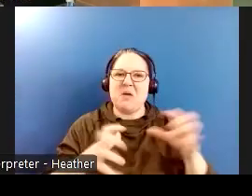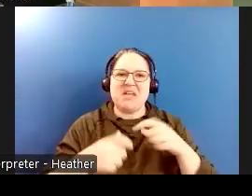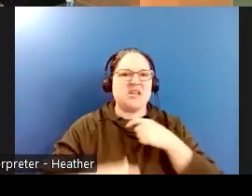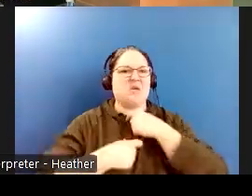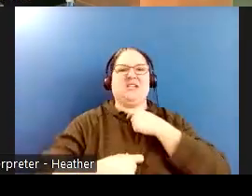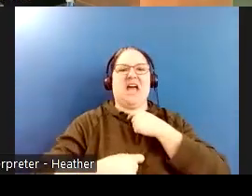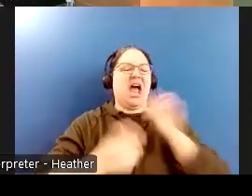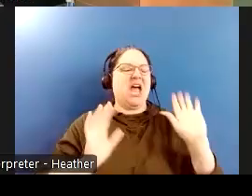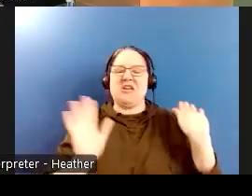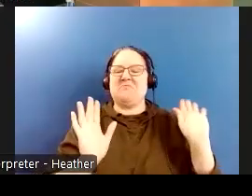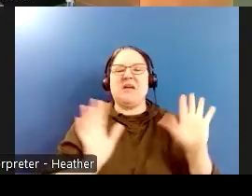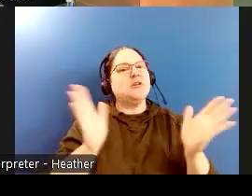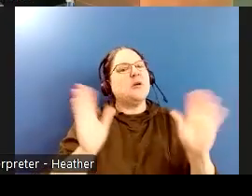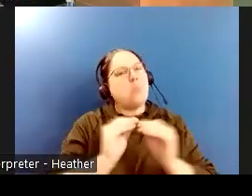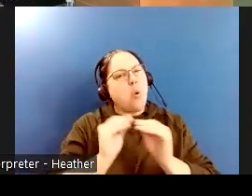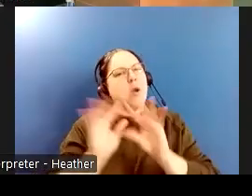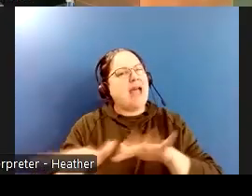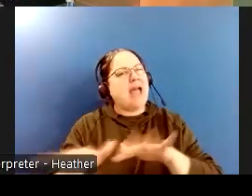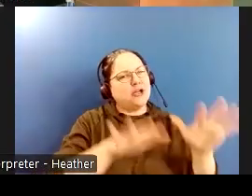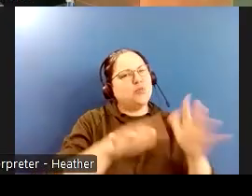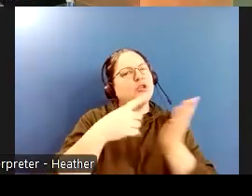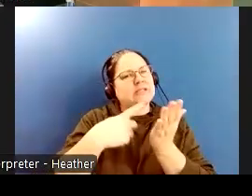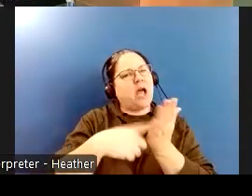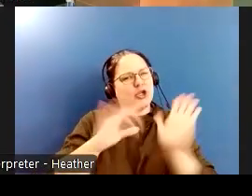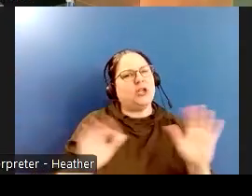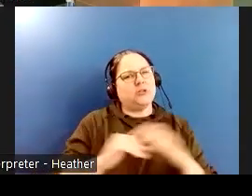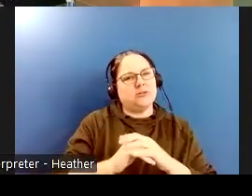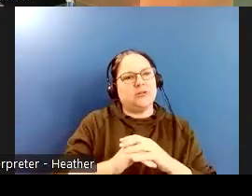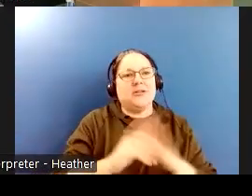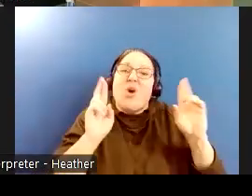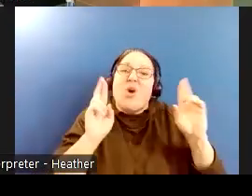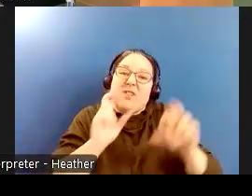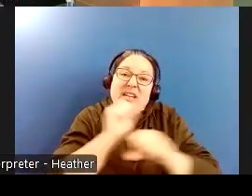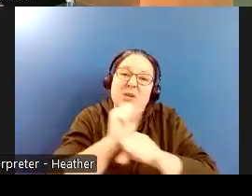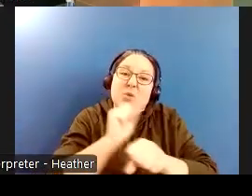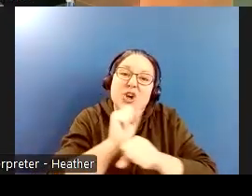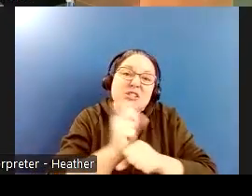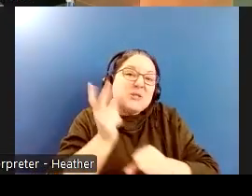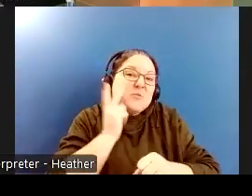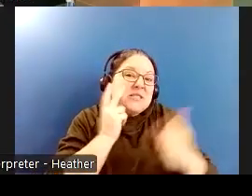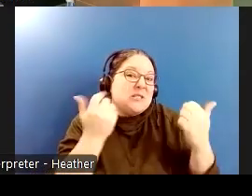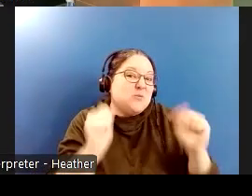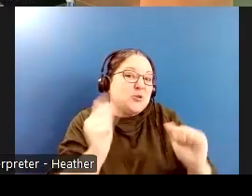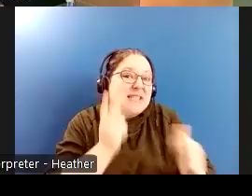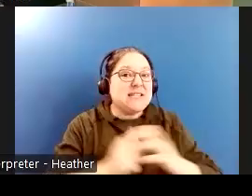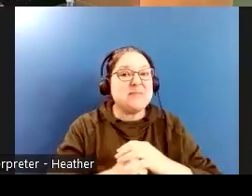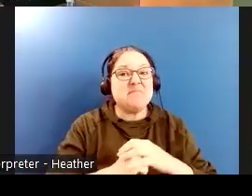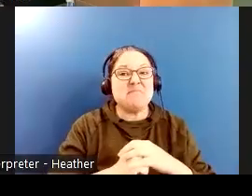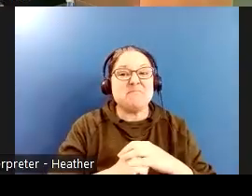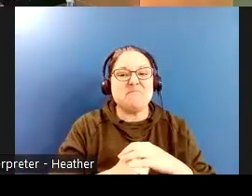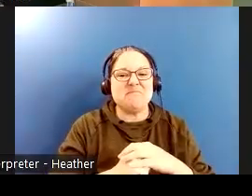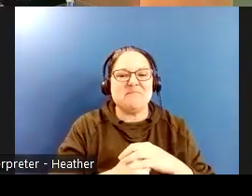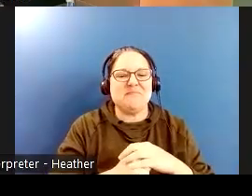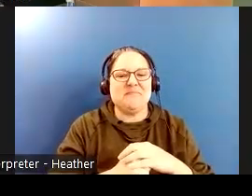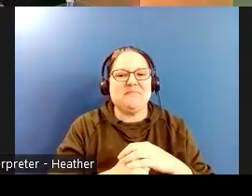a little bit, sort of be casual. Um, I don't know if that works or not, but we'll try it.